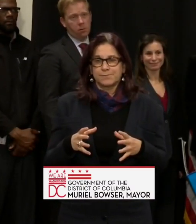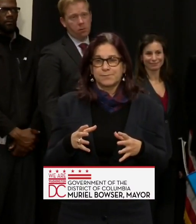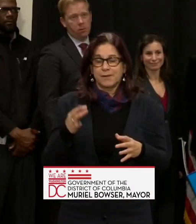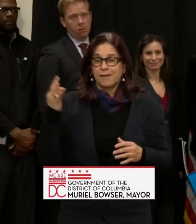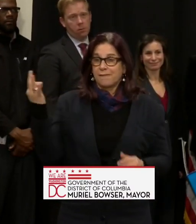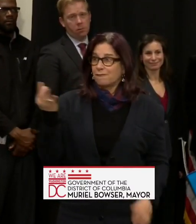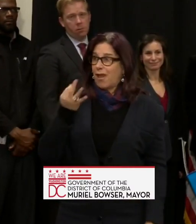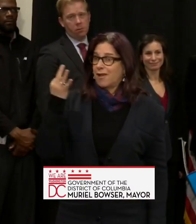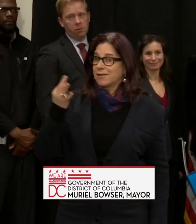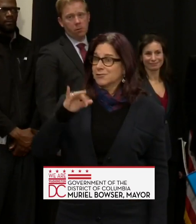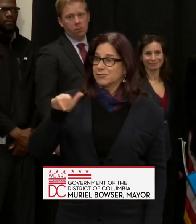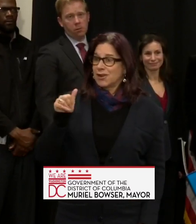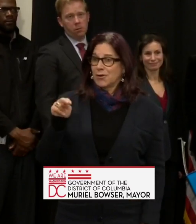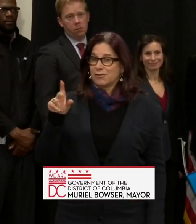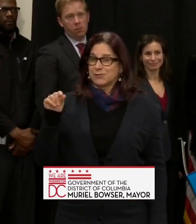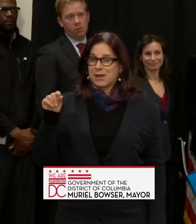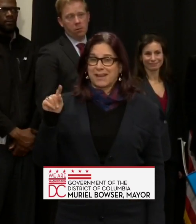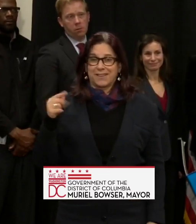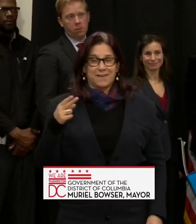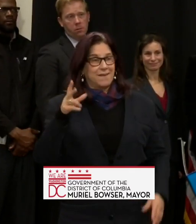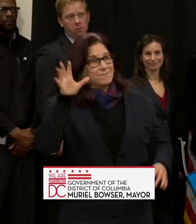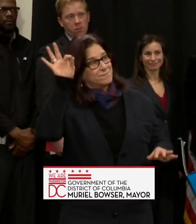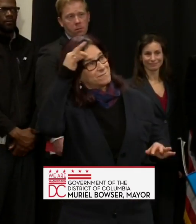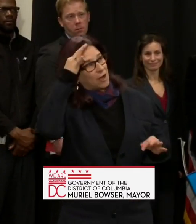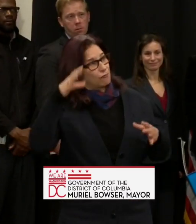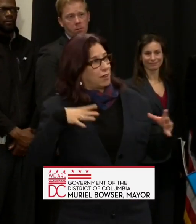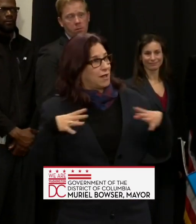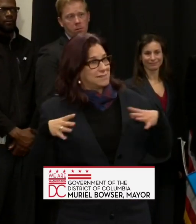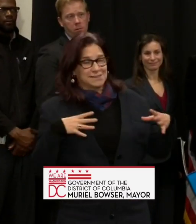IT IS A FEDERAL HOLIDAY FOR THE NATIONAL CAPITAL REGION SO WE